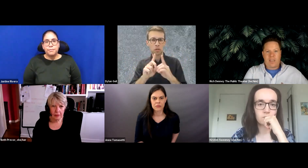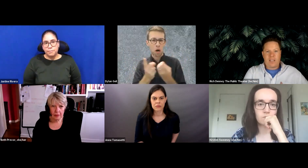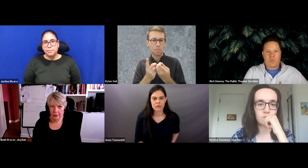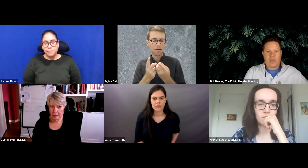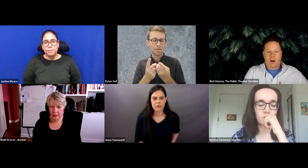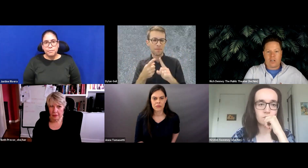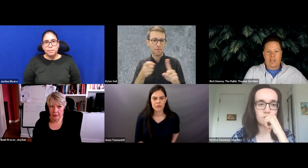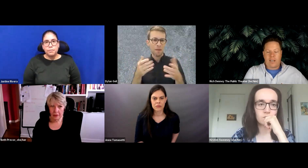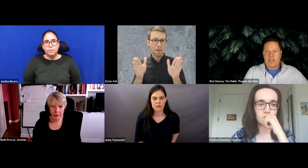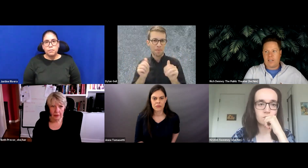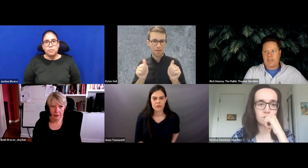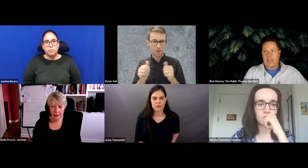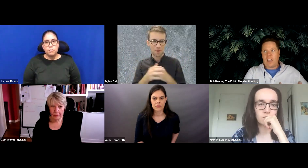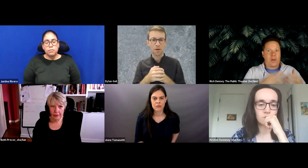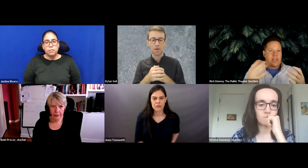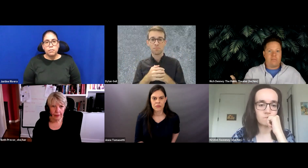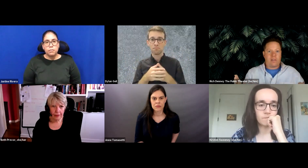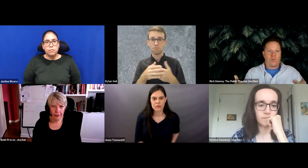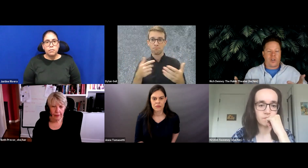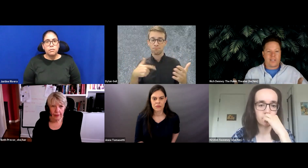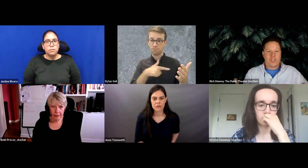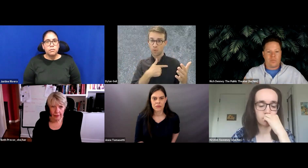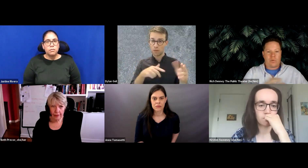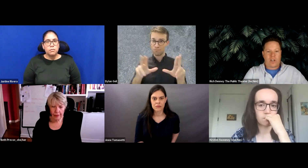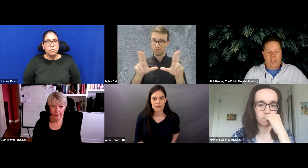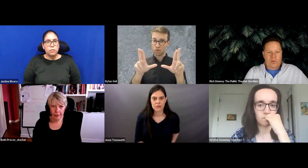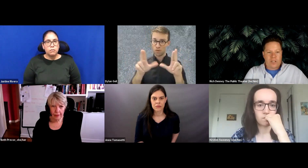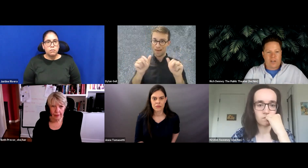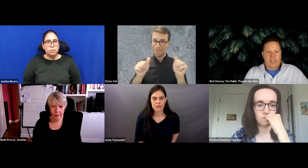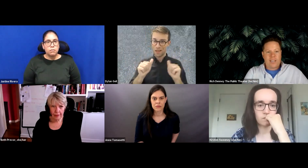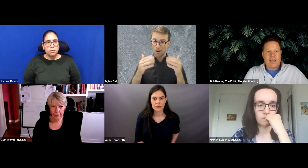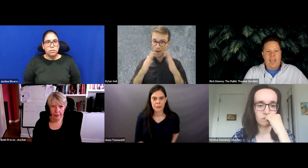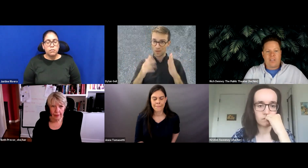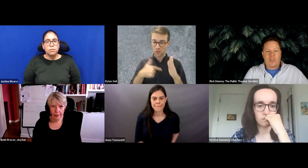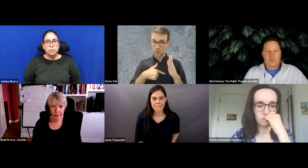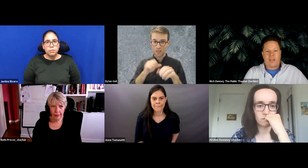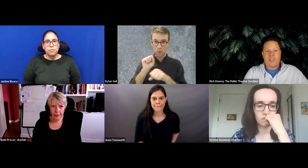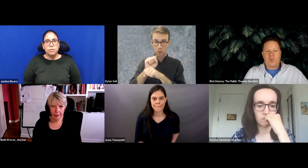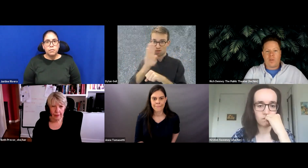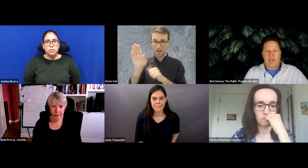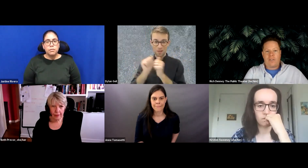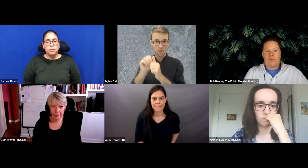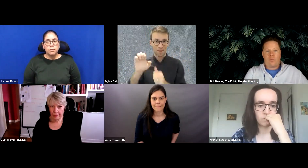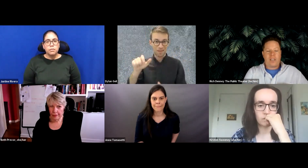because we are an Equity organization. We work with Equity directly, so there was definitely a moment of, "By